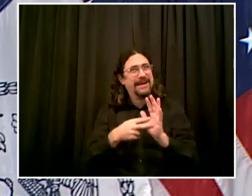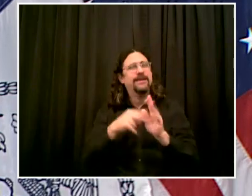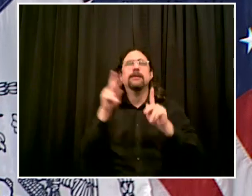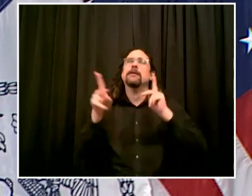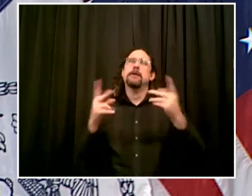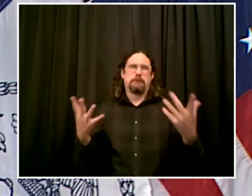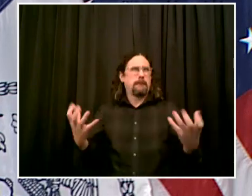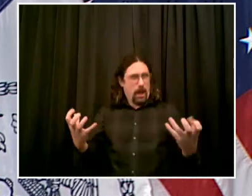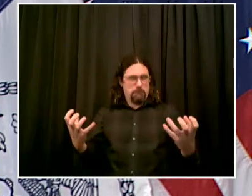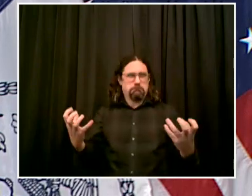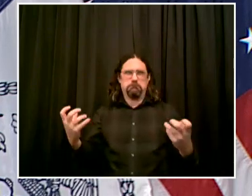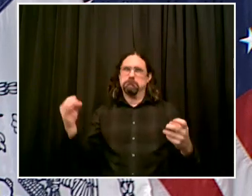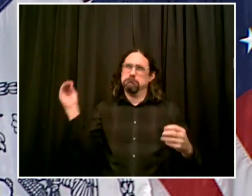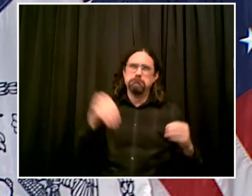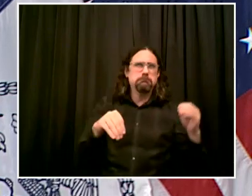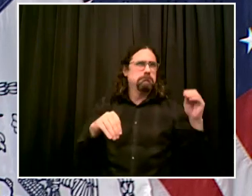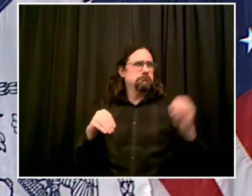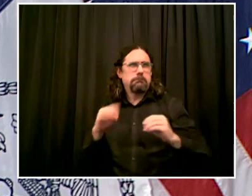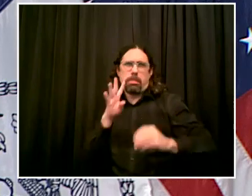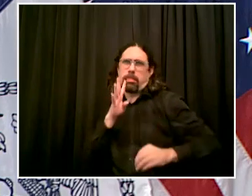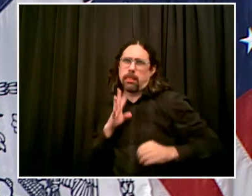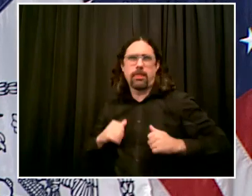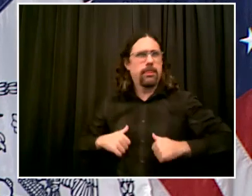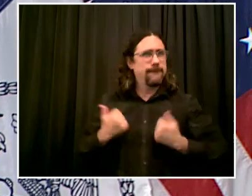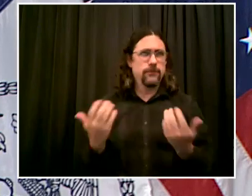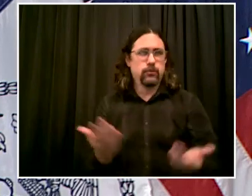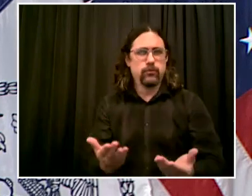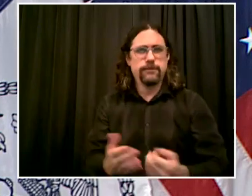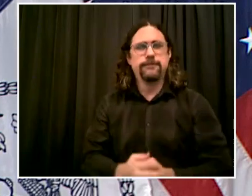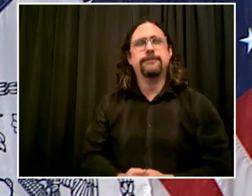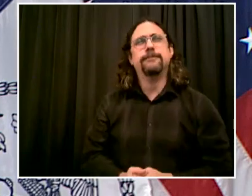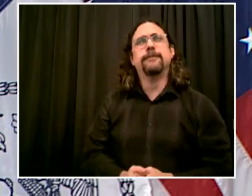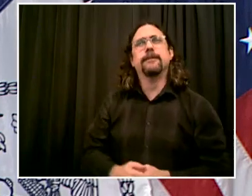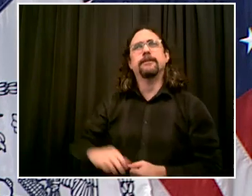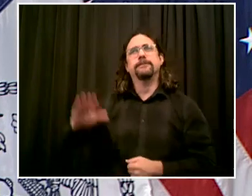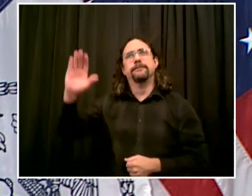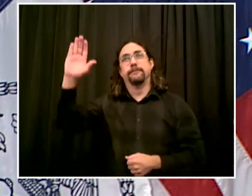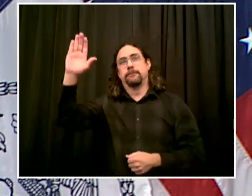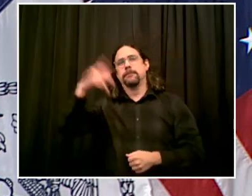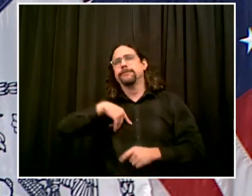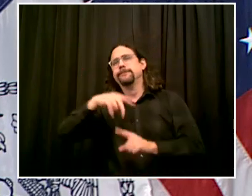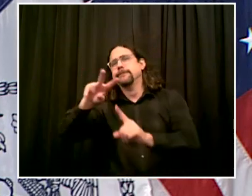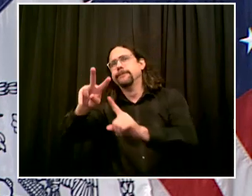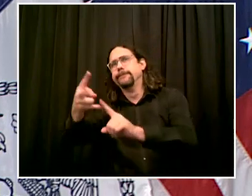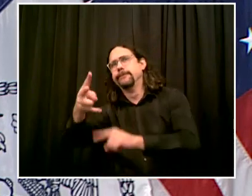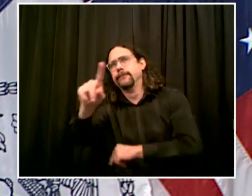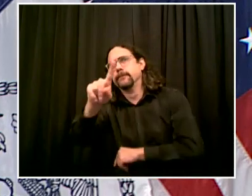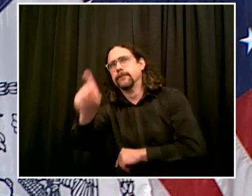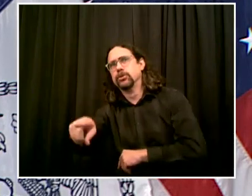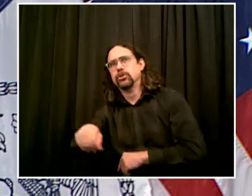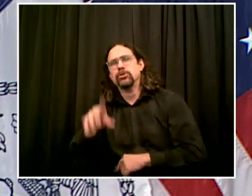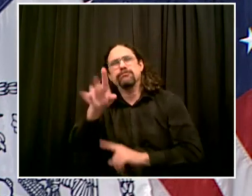RAI SETAXES EVEN FURTHER ON THE WEALTHY, THE WEALTHY IS 1% OF NEW YORKERS ALREADY PAY MORE